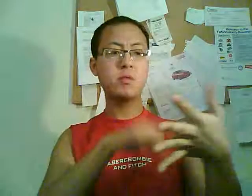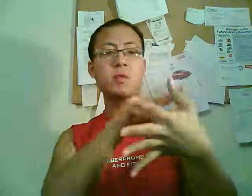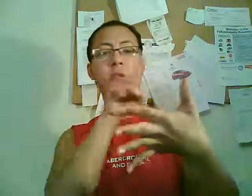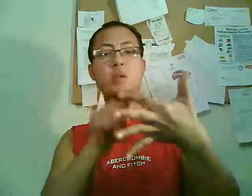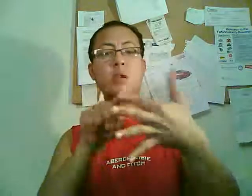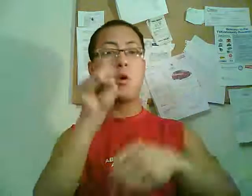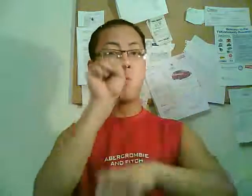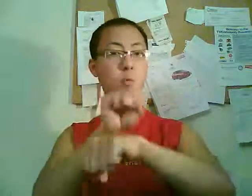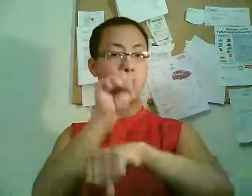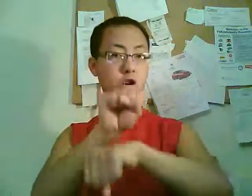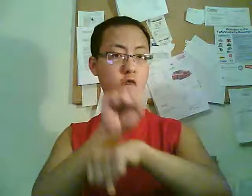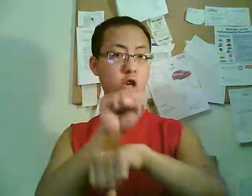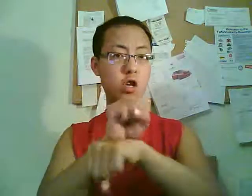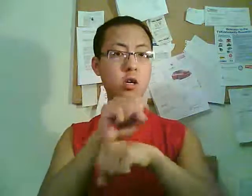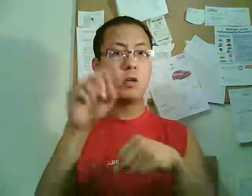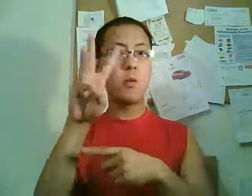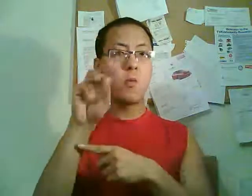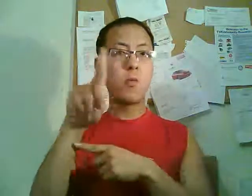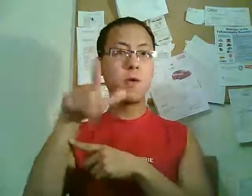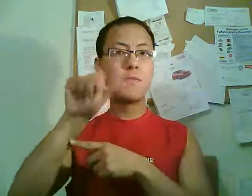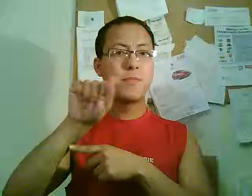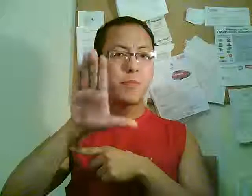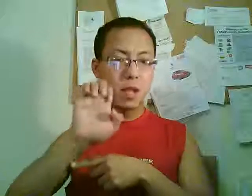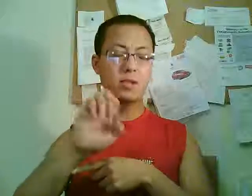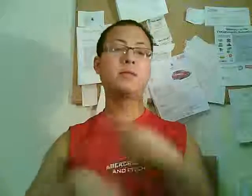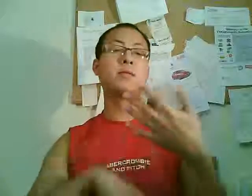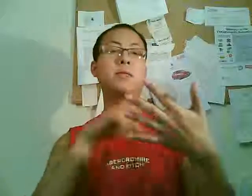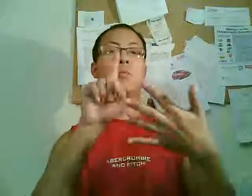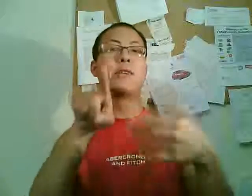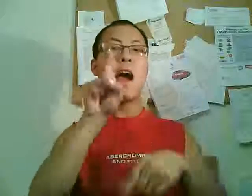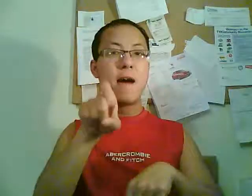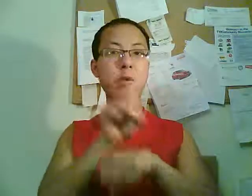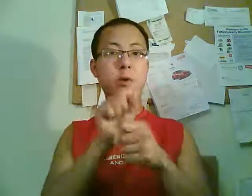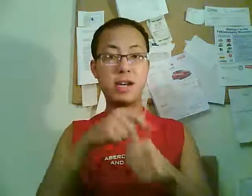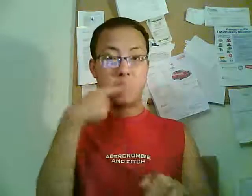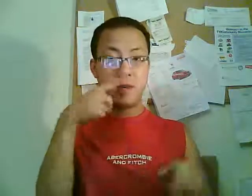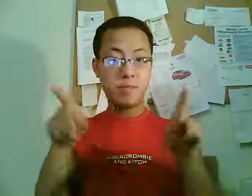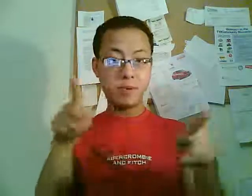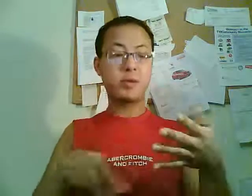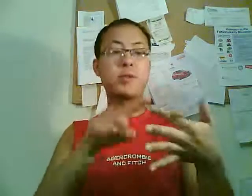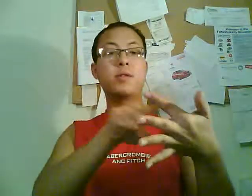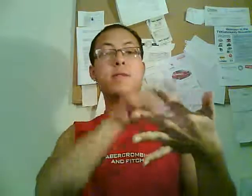Secondly, the workplace - you have to work with hearing people.